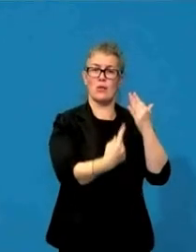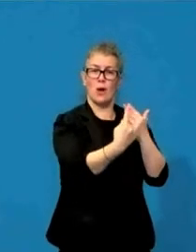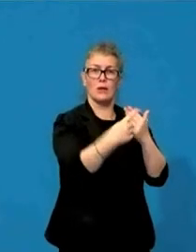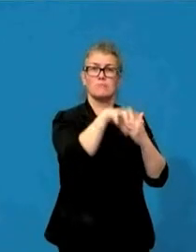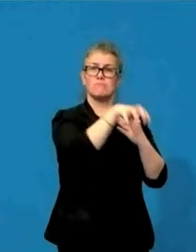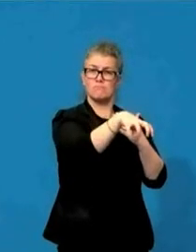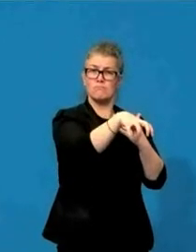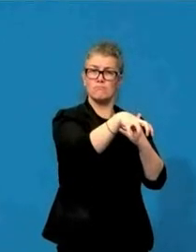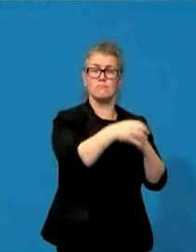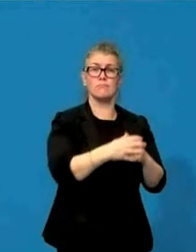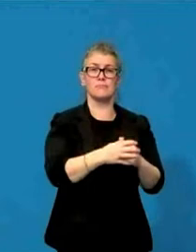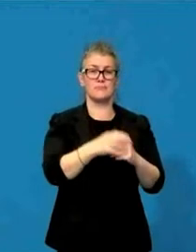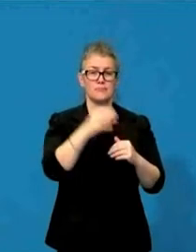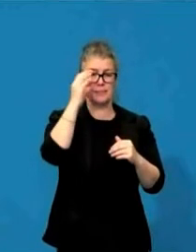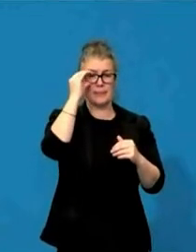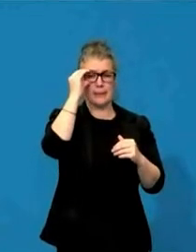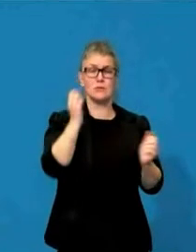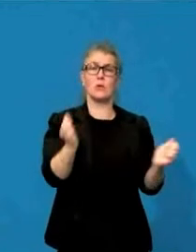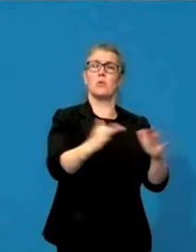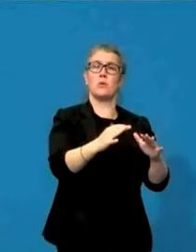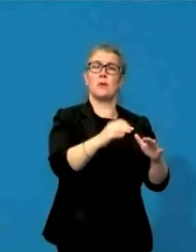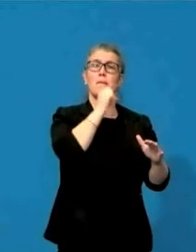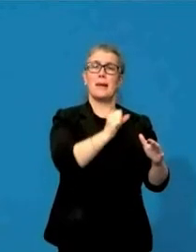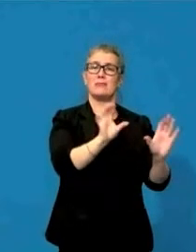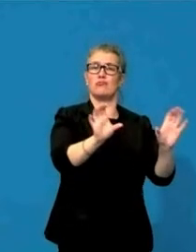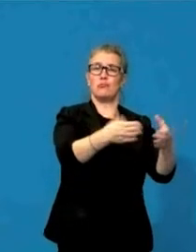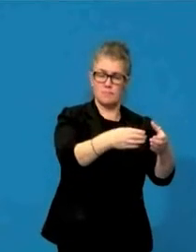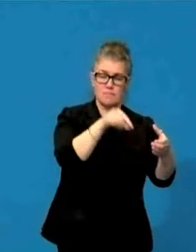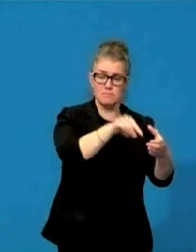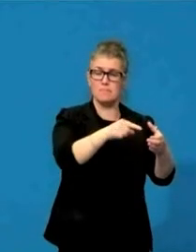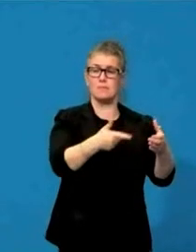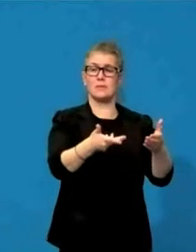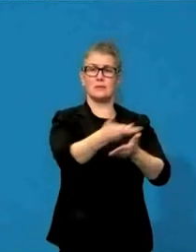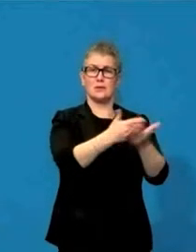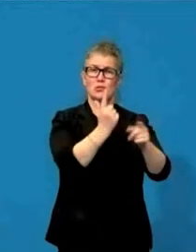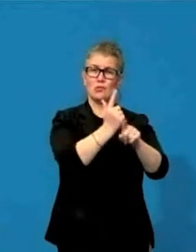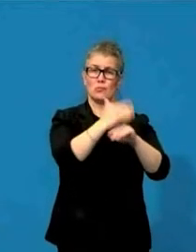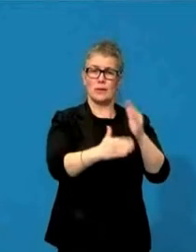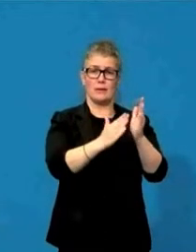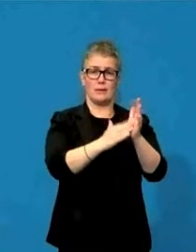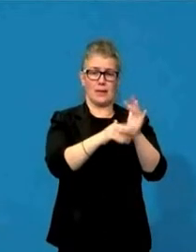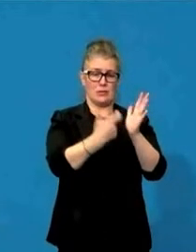And we'd been talking about a mentor model for these troubled kids that are - there's a